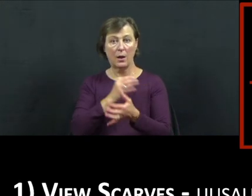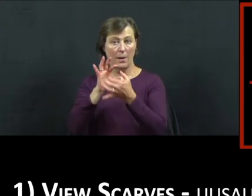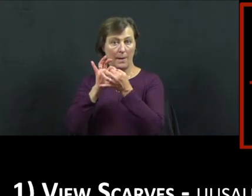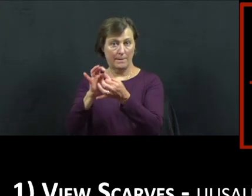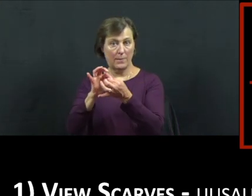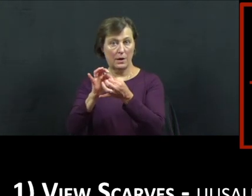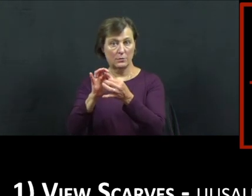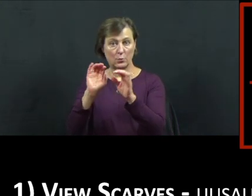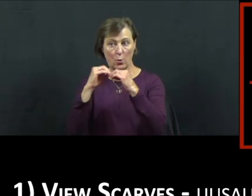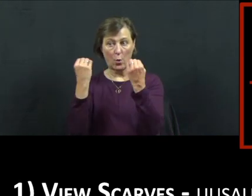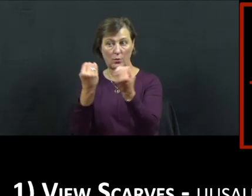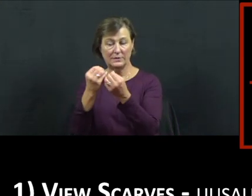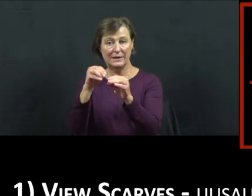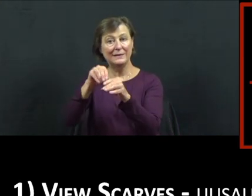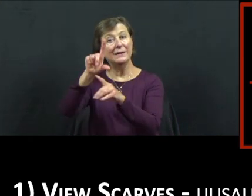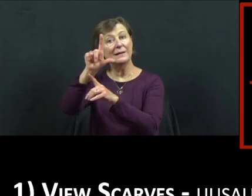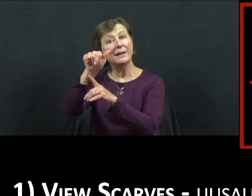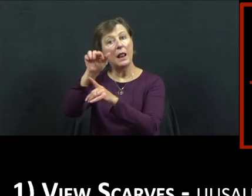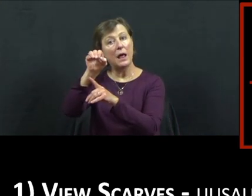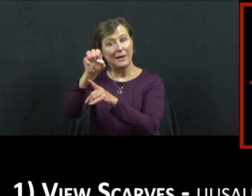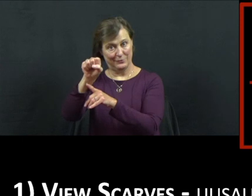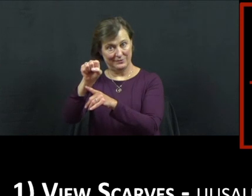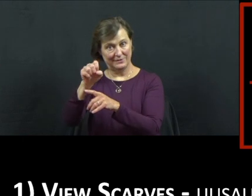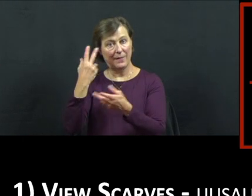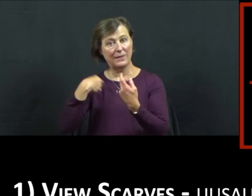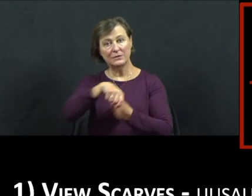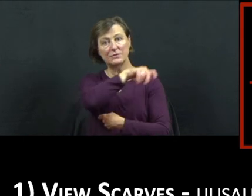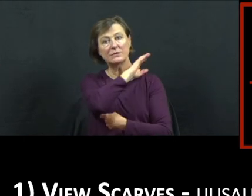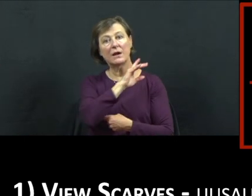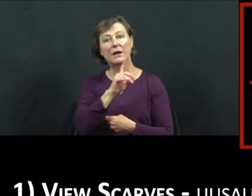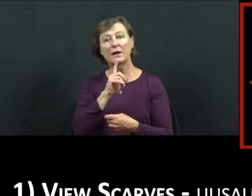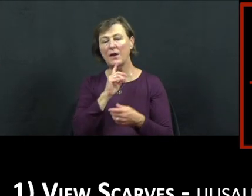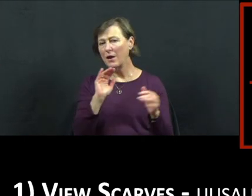in Laos. These scarves are very similar to the